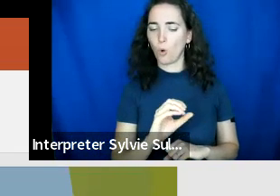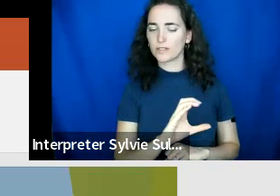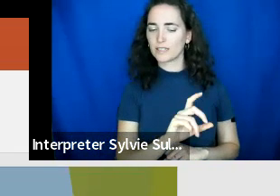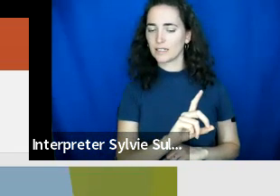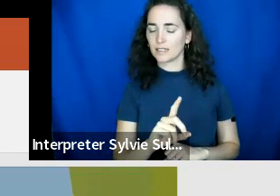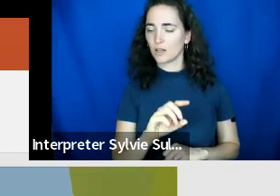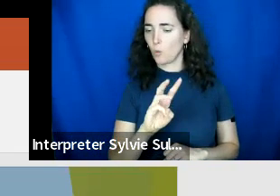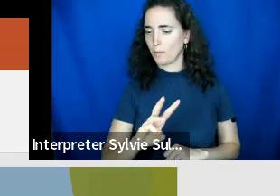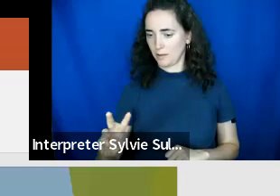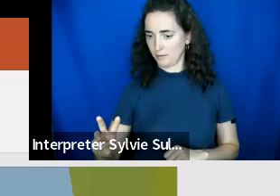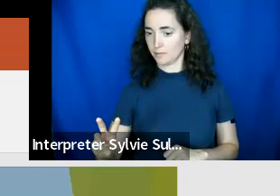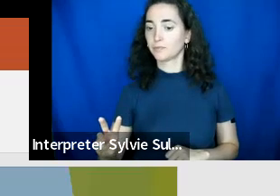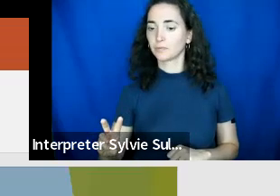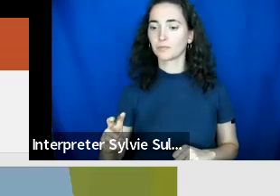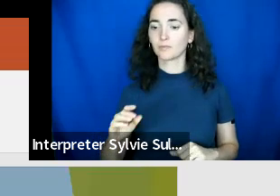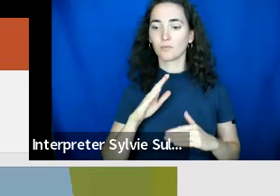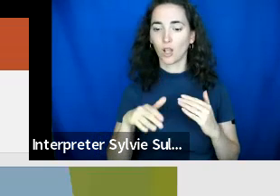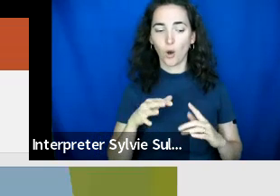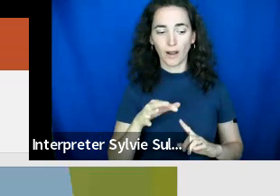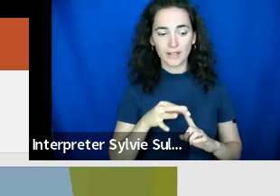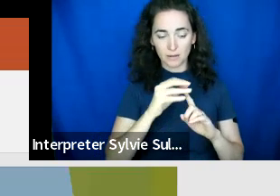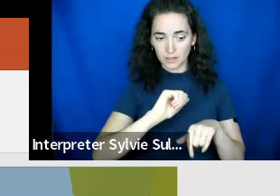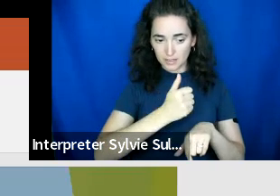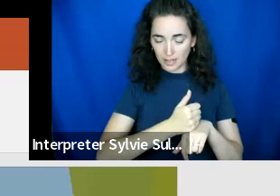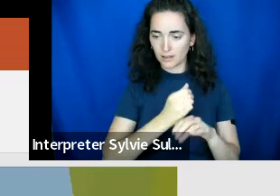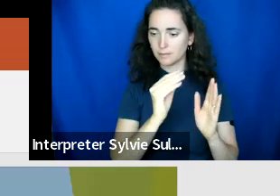It lists all of the exceptions that have been in place. and then